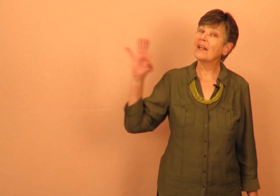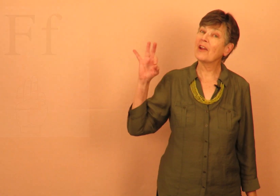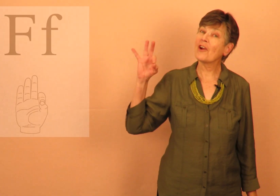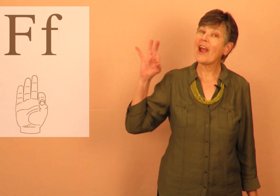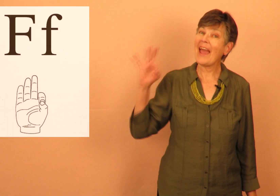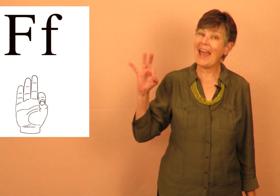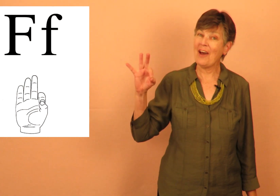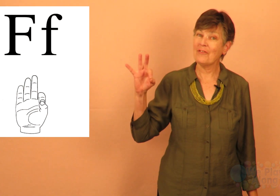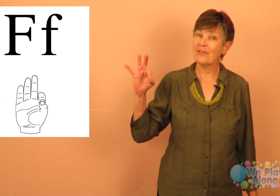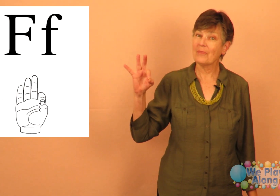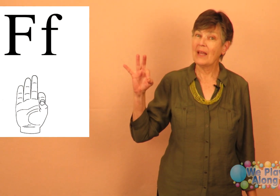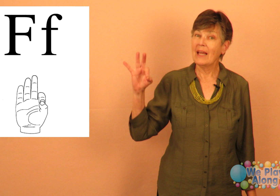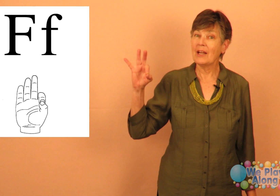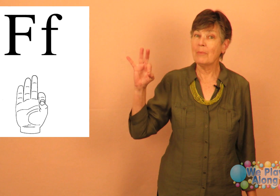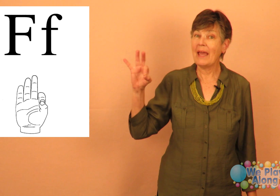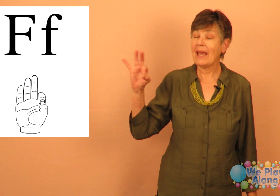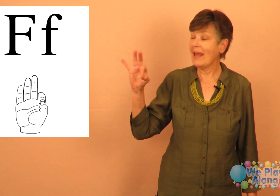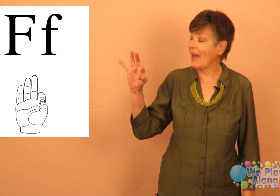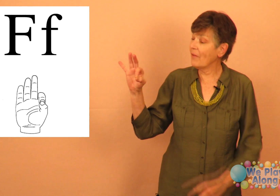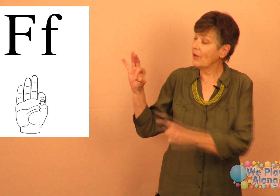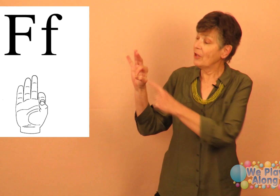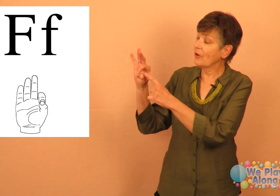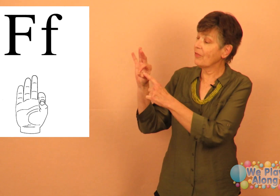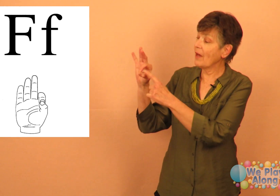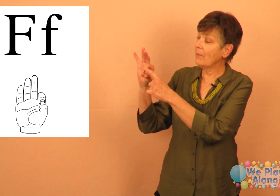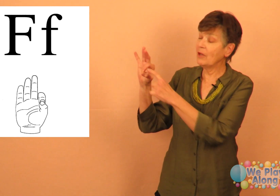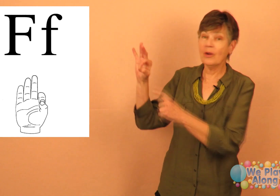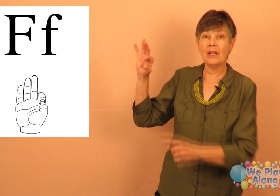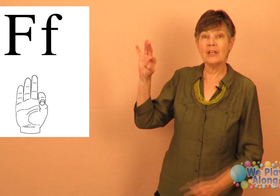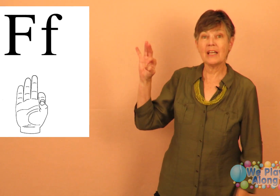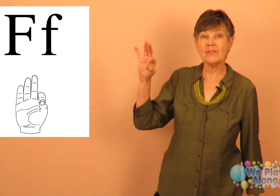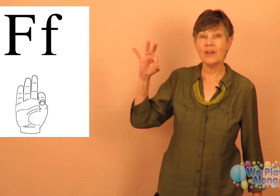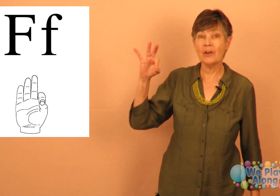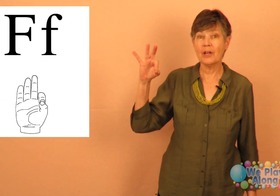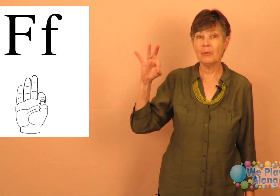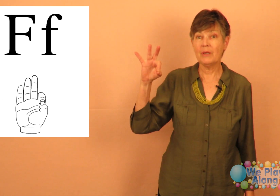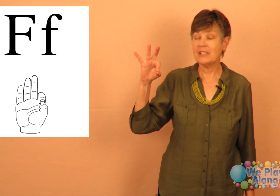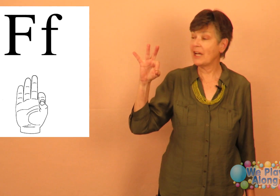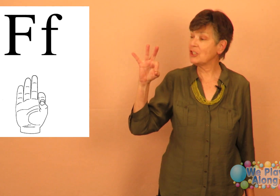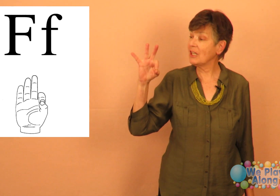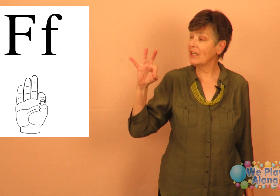letter F now to make an F your thumb and your index finger going to be touching